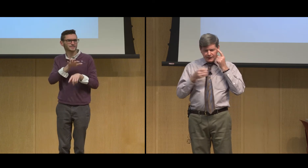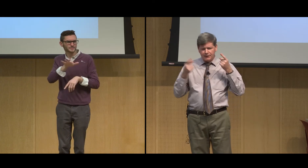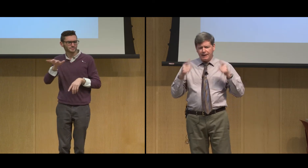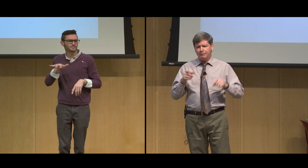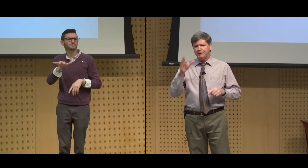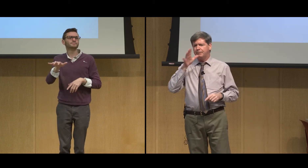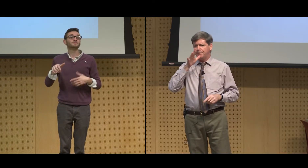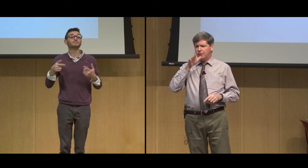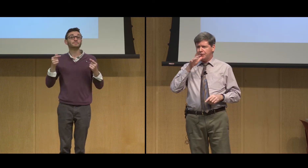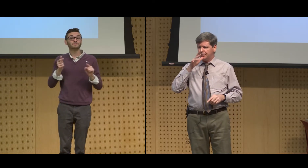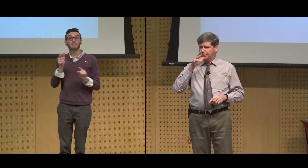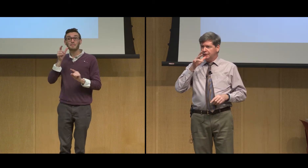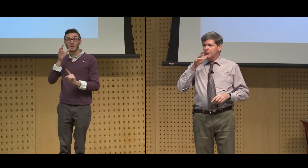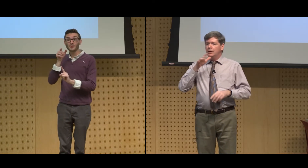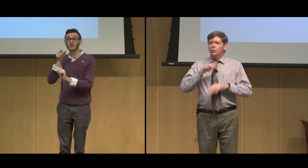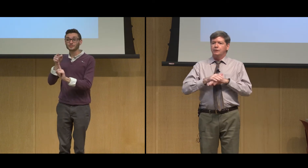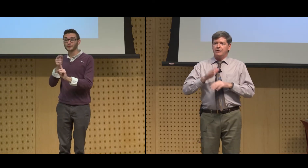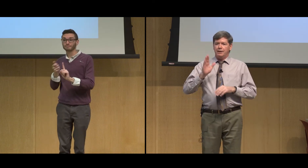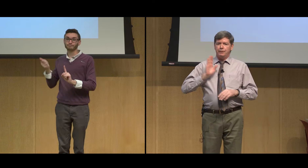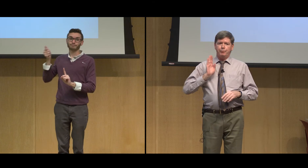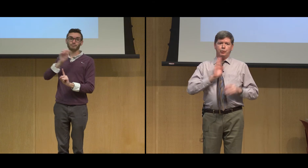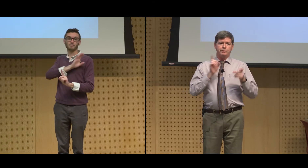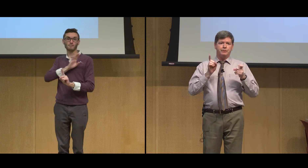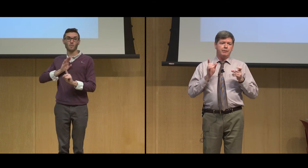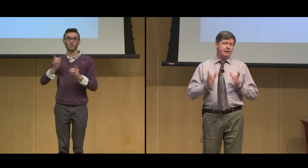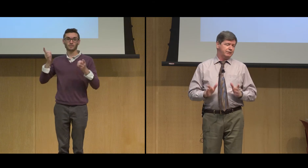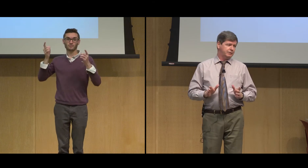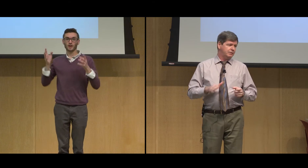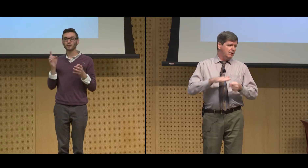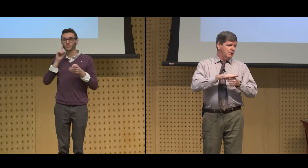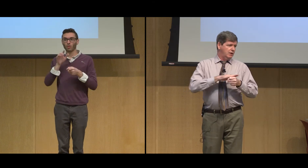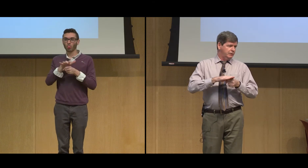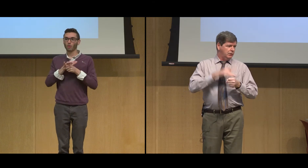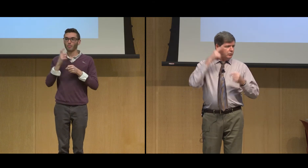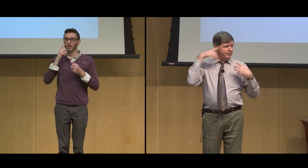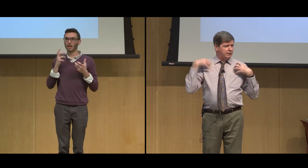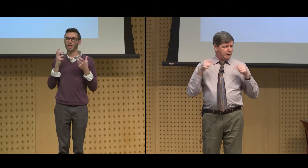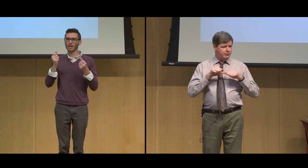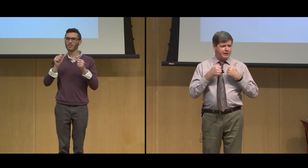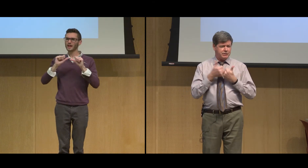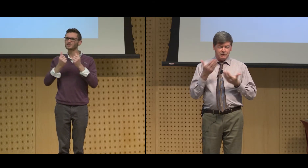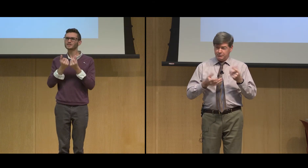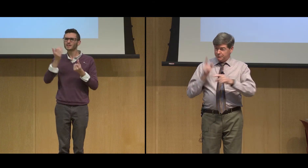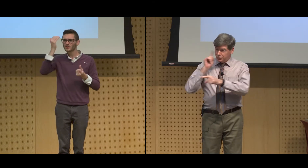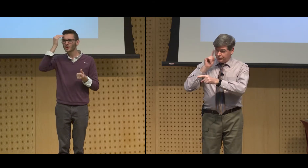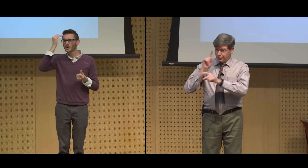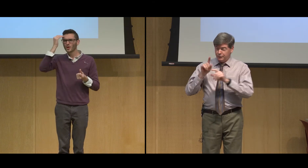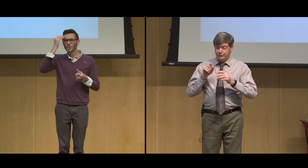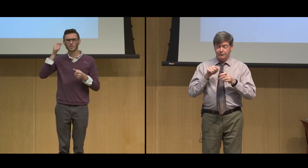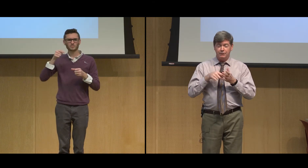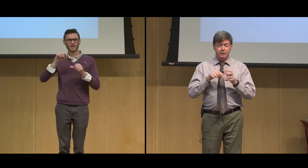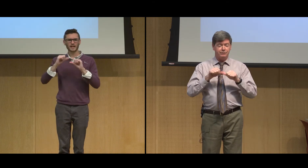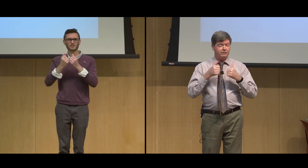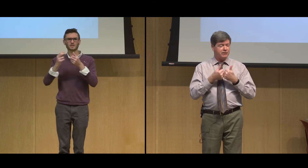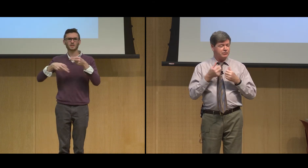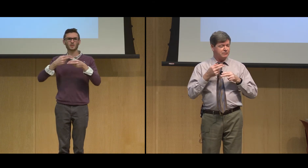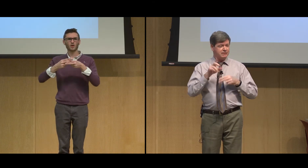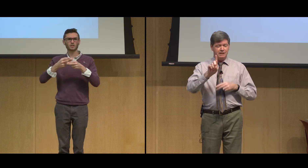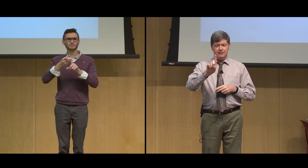And it happened that my mother was on the Board of Directors of a local mental health agency. Maybe you've heard of this agency.